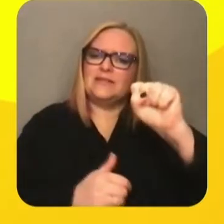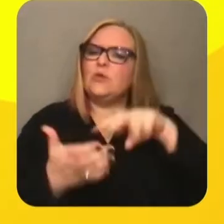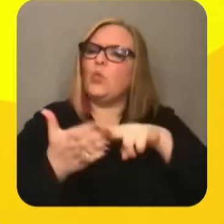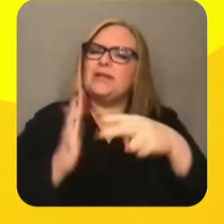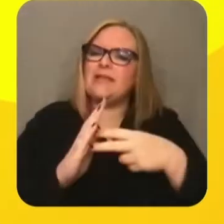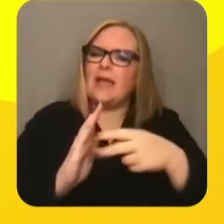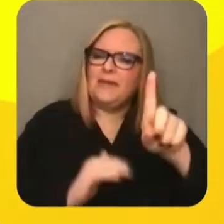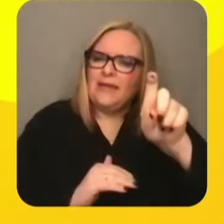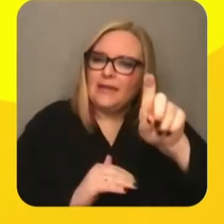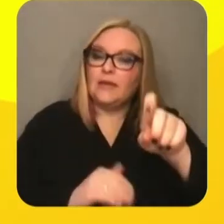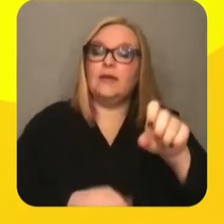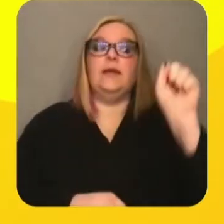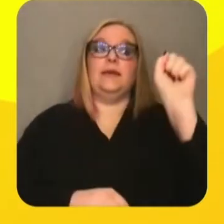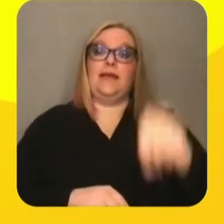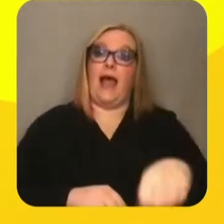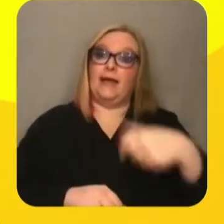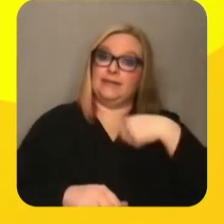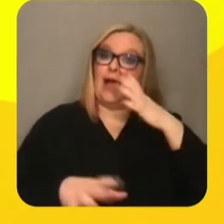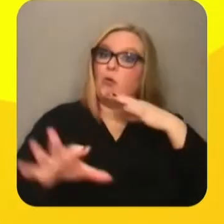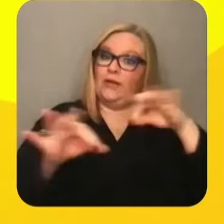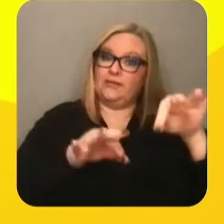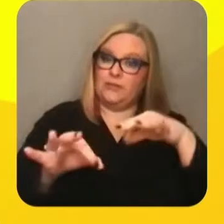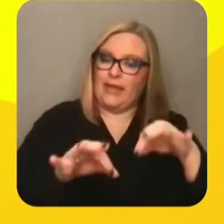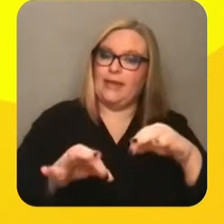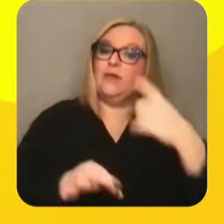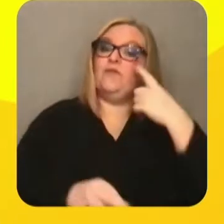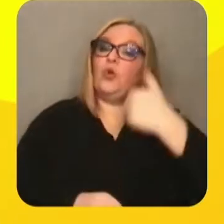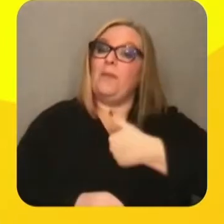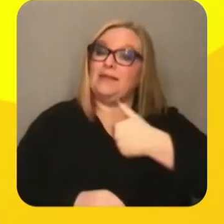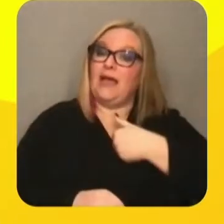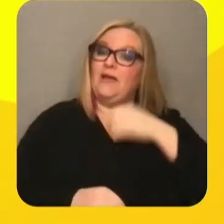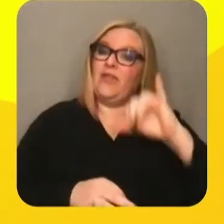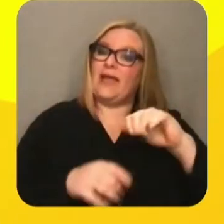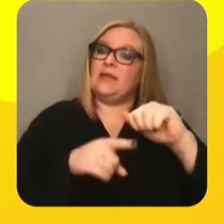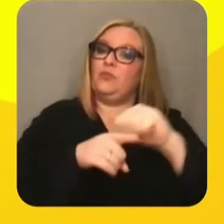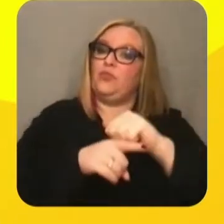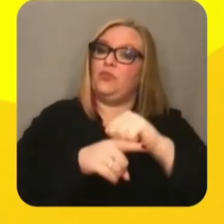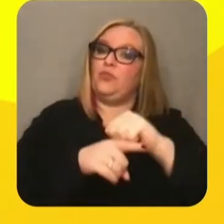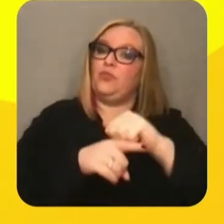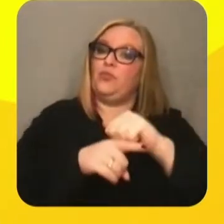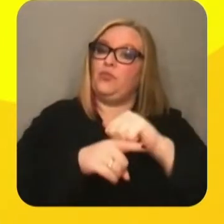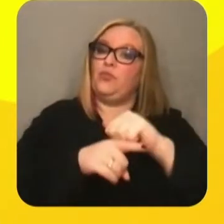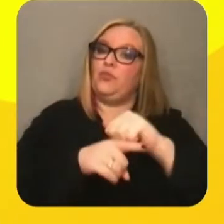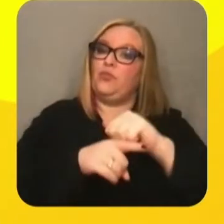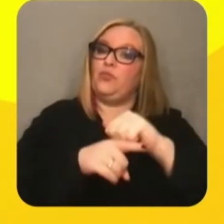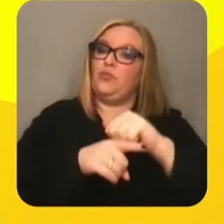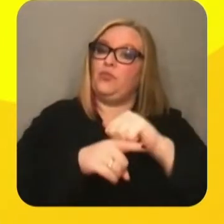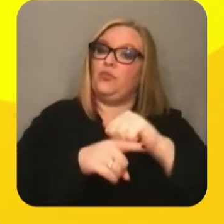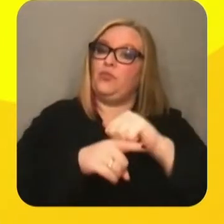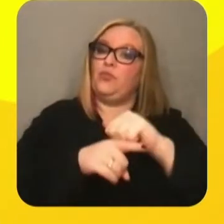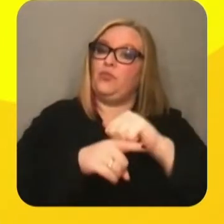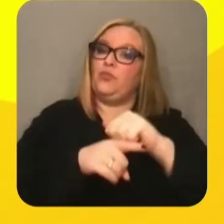I think for me, it's the practices by which we operate with integrity, with the data that we are gifted with from our people.